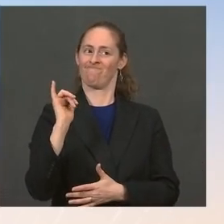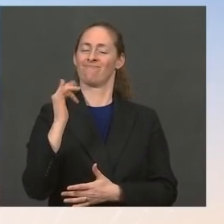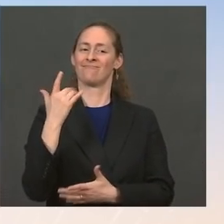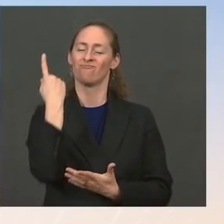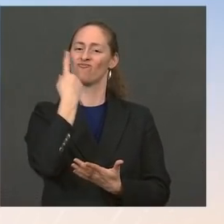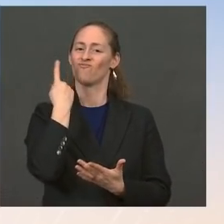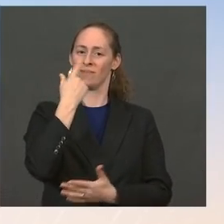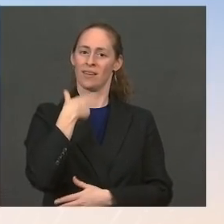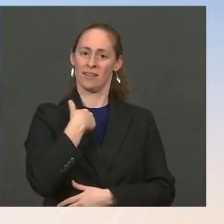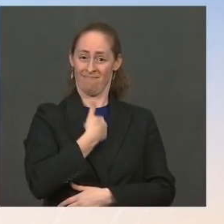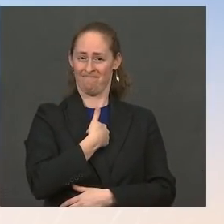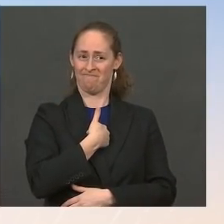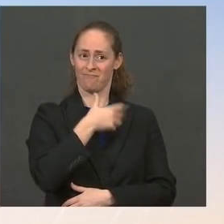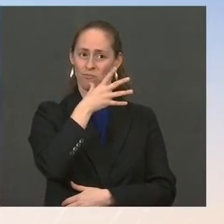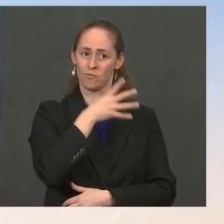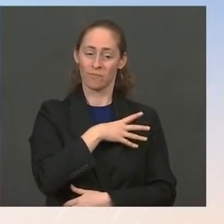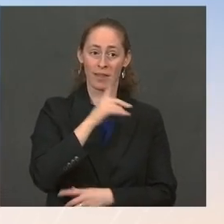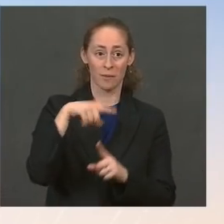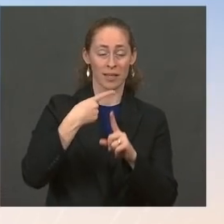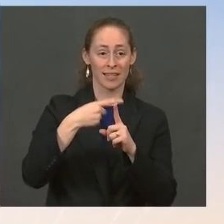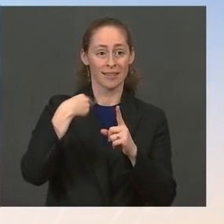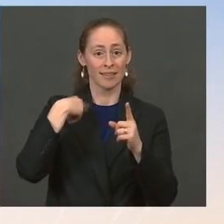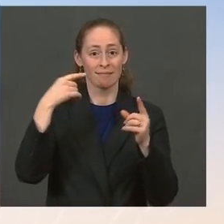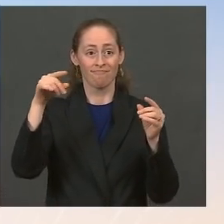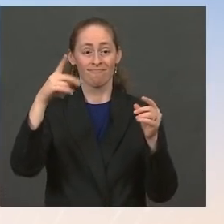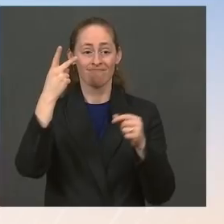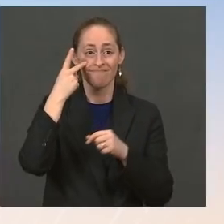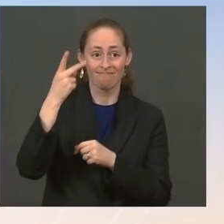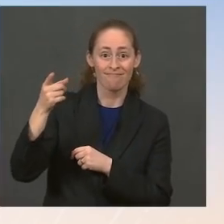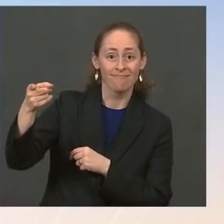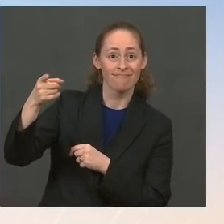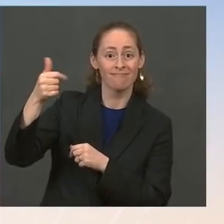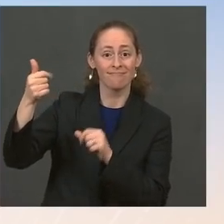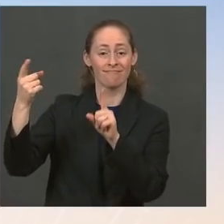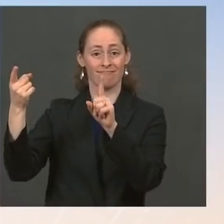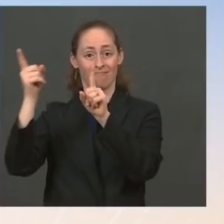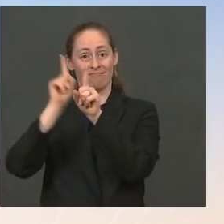when he selected her to be his running mate, obviously he knew he was making history --